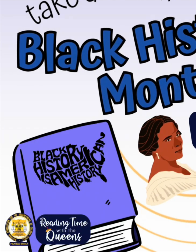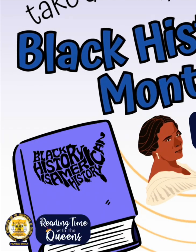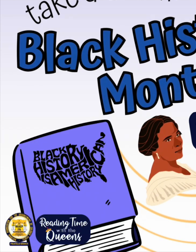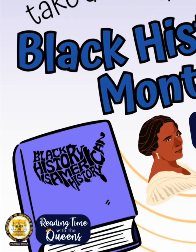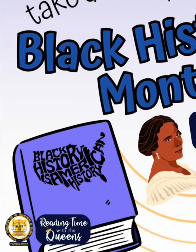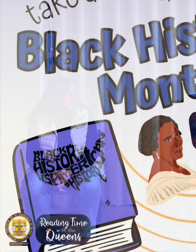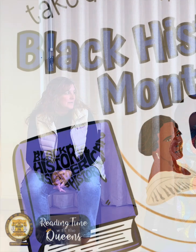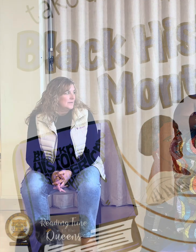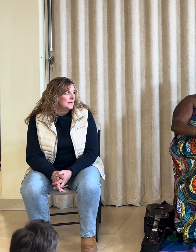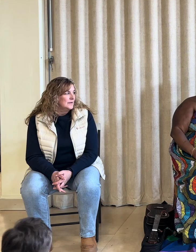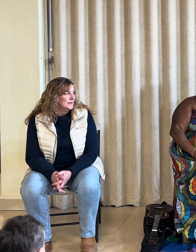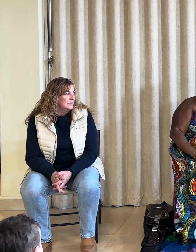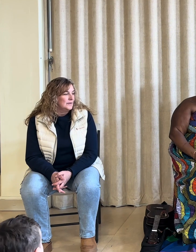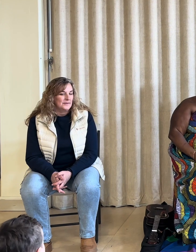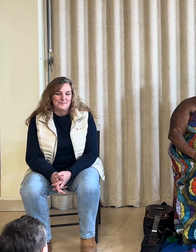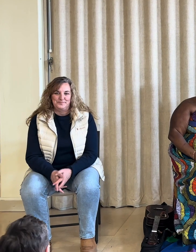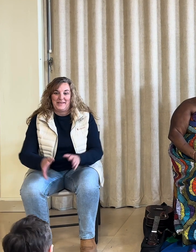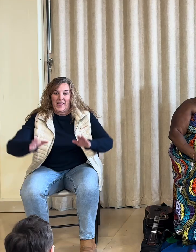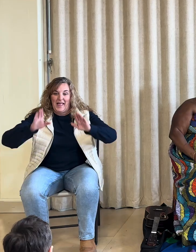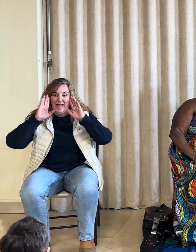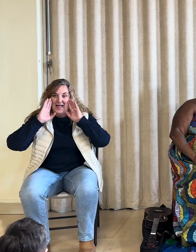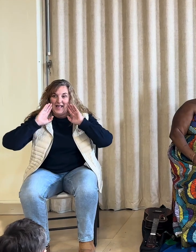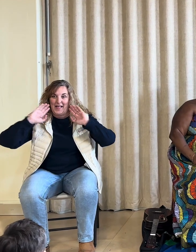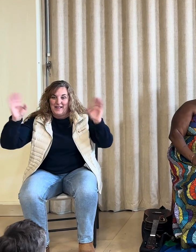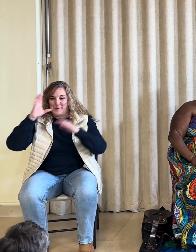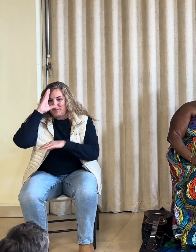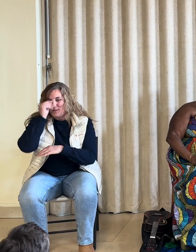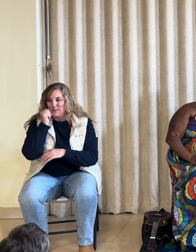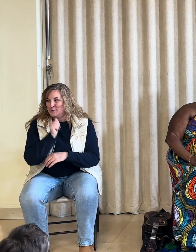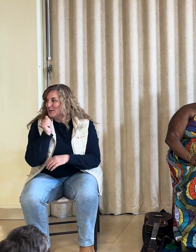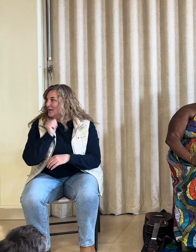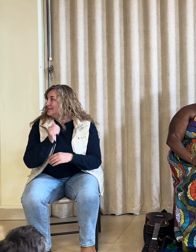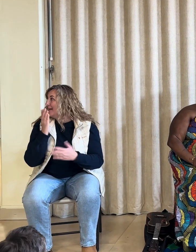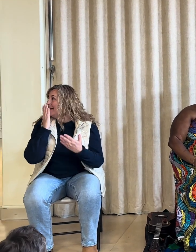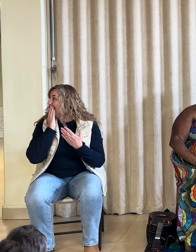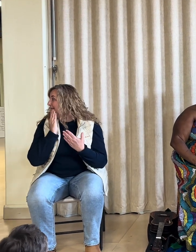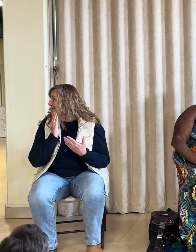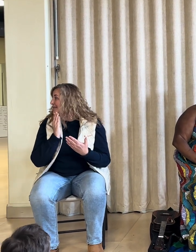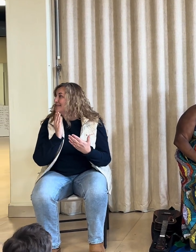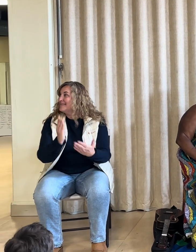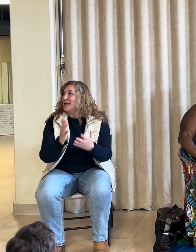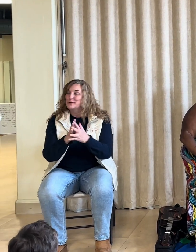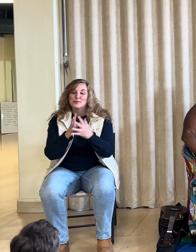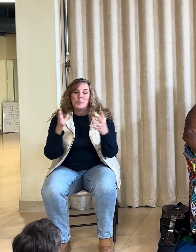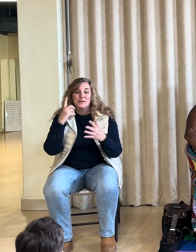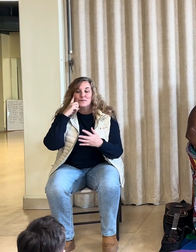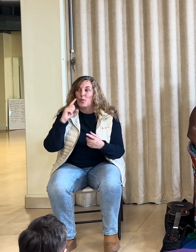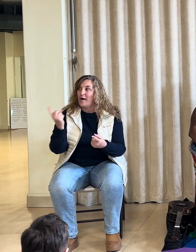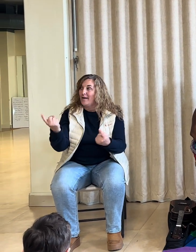Hello, boys and girls! Thank you guys so much for coming to Reading Time with the